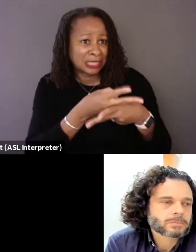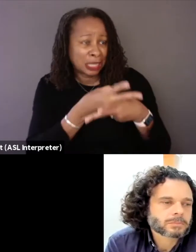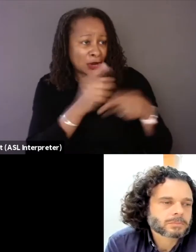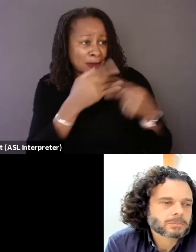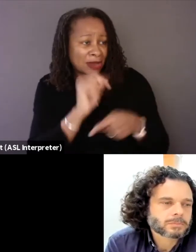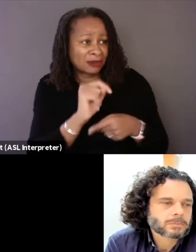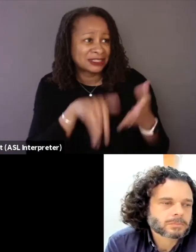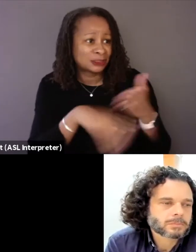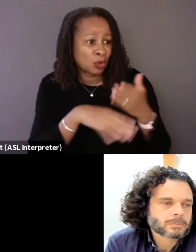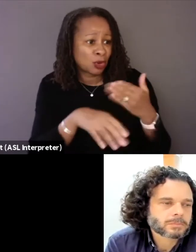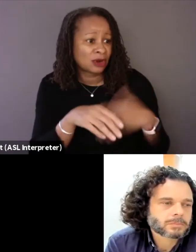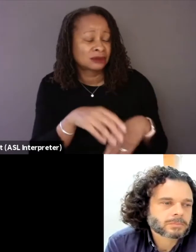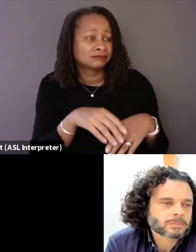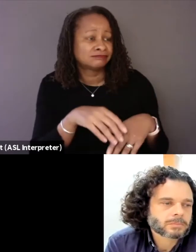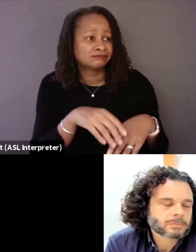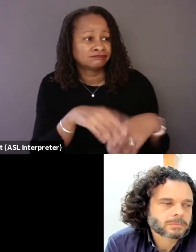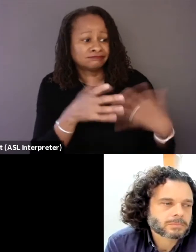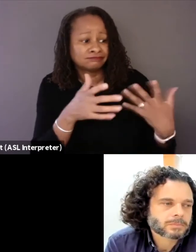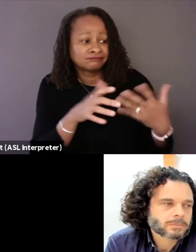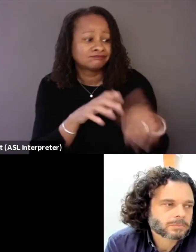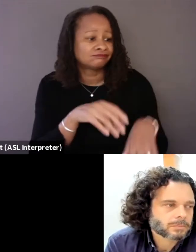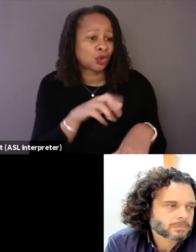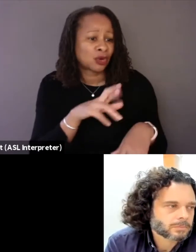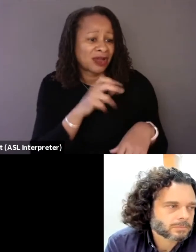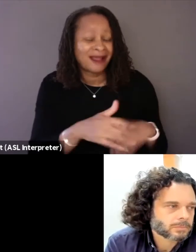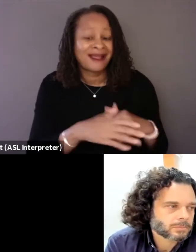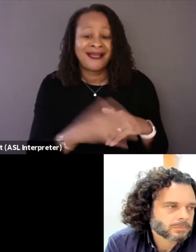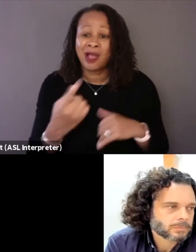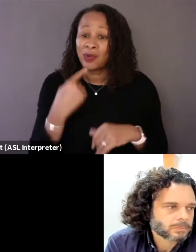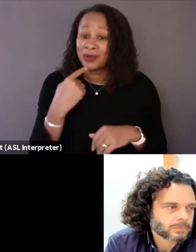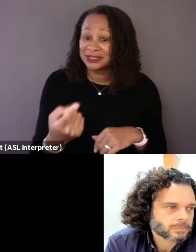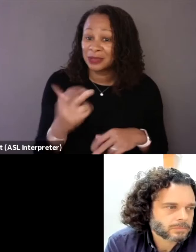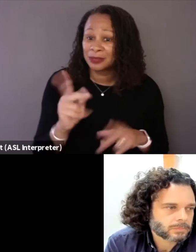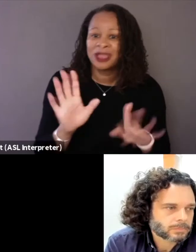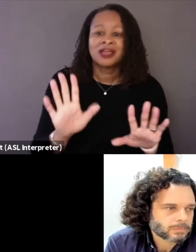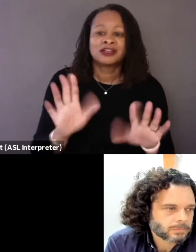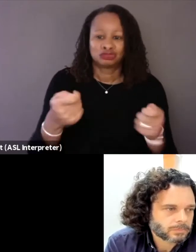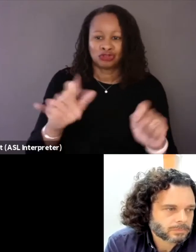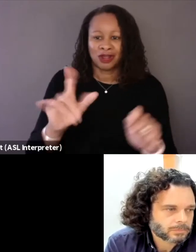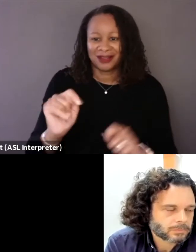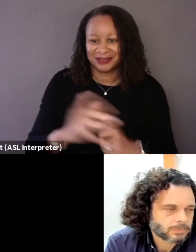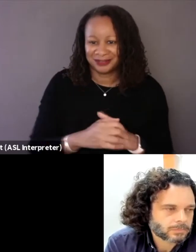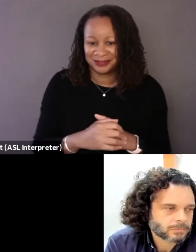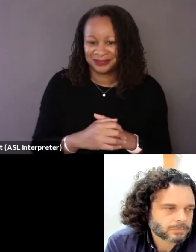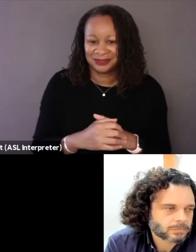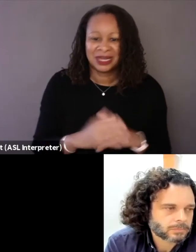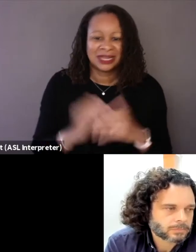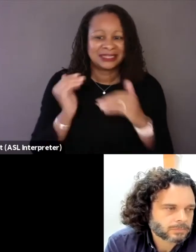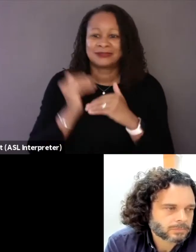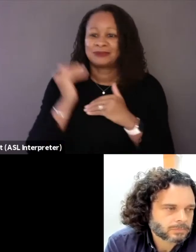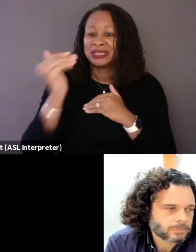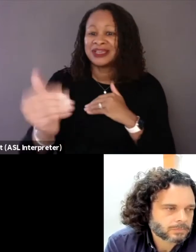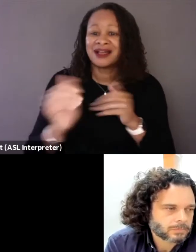And I think what I will always say to people is give this a shot as not, as going beyond sport. It's much more than that.